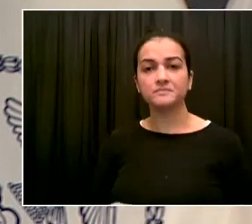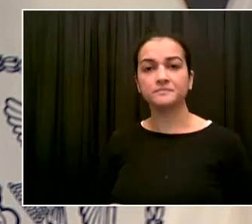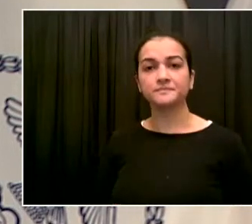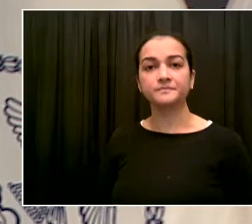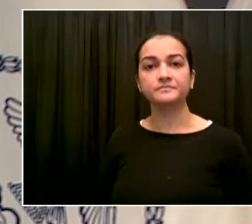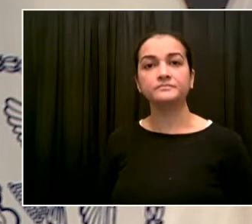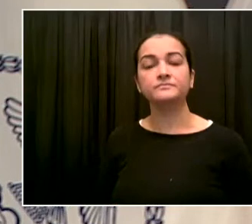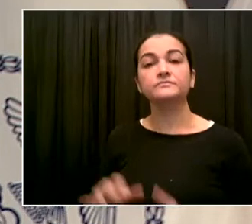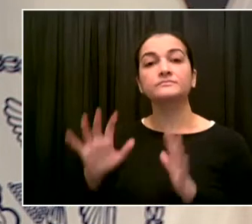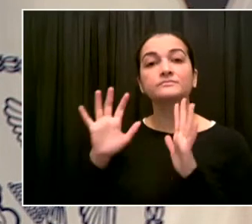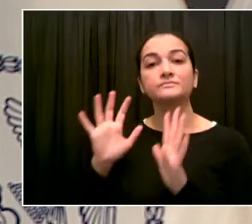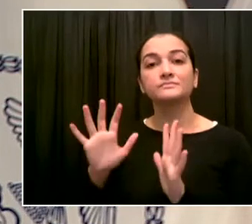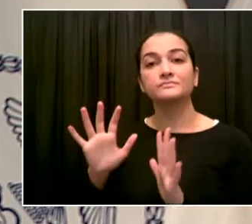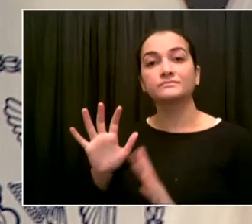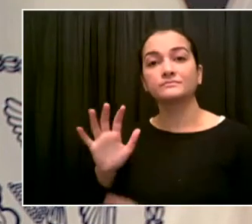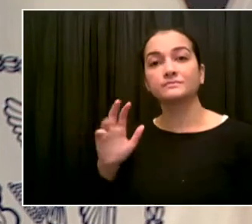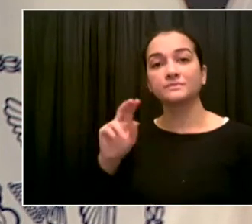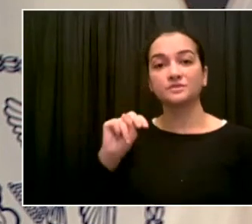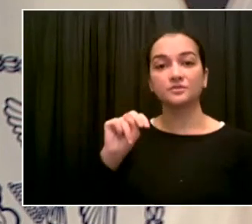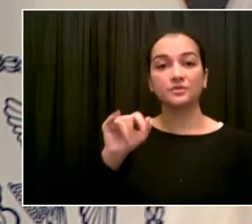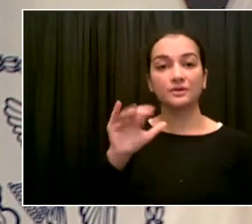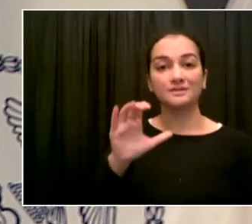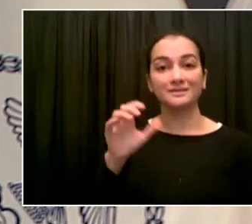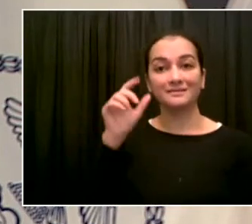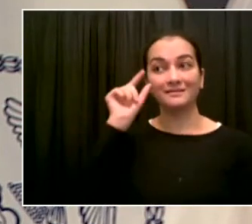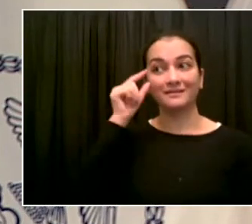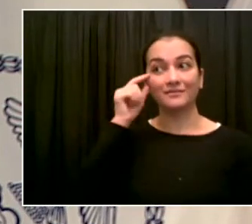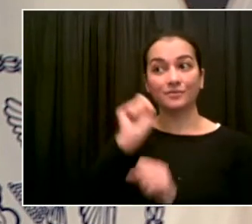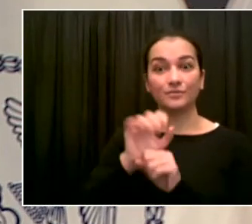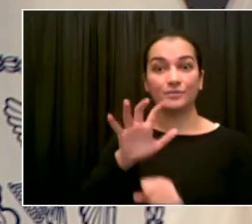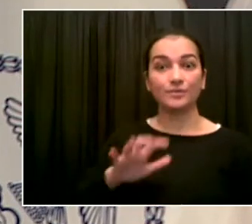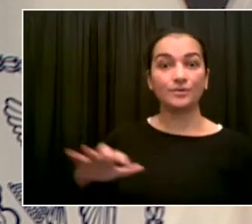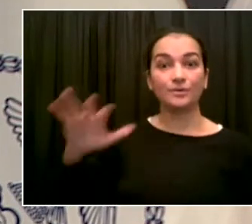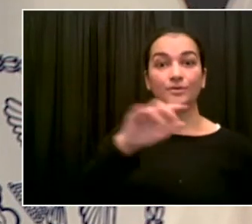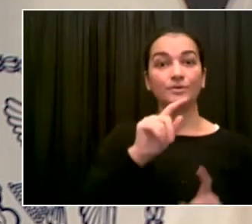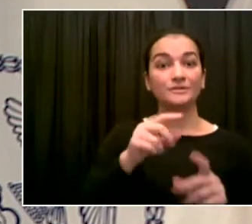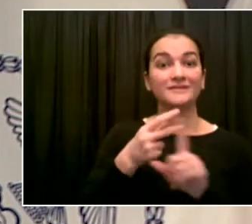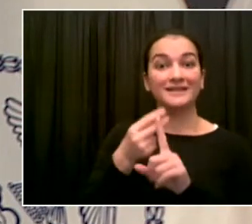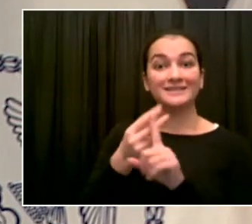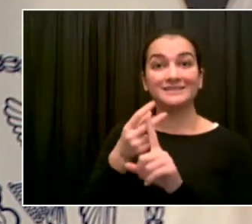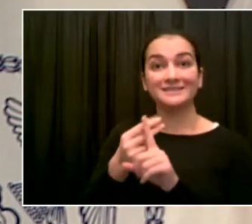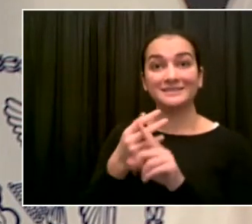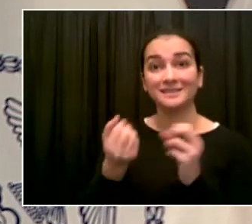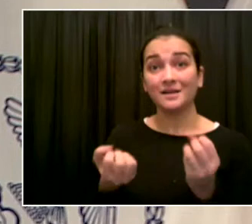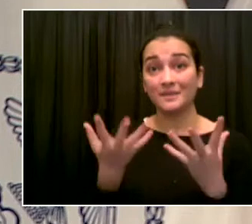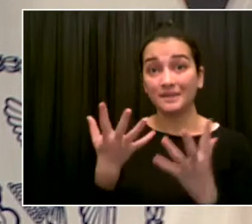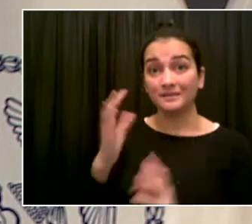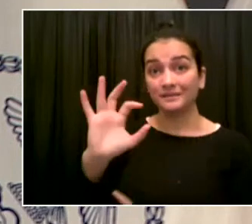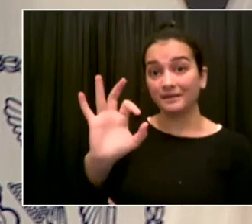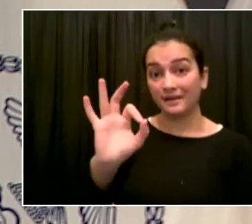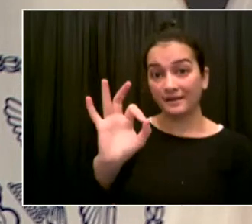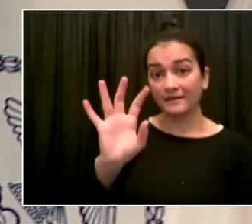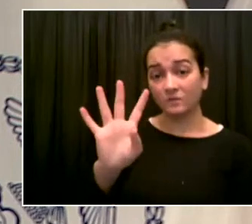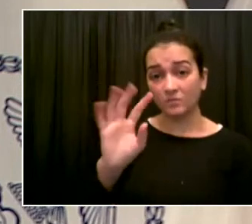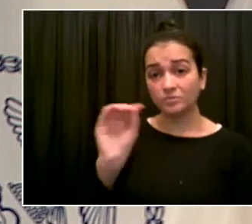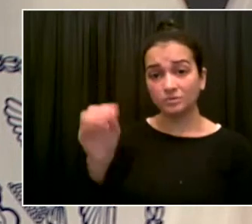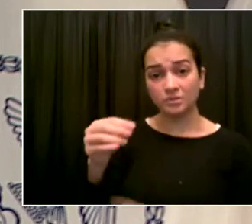CERTAINLY FROM THE CASES. FIRST OF ALL, THE